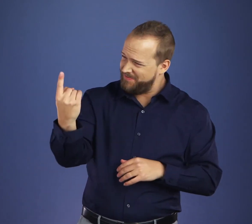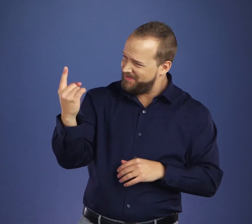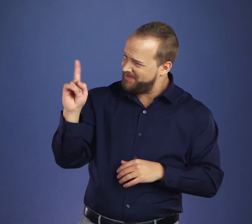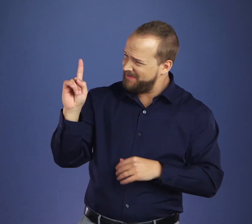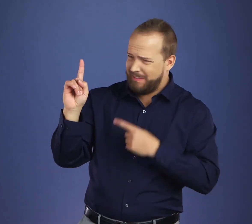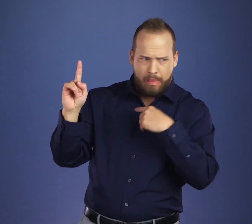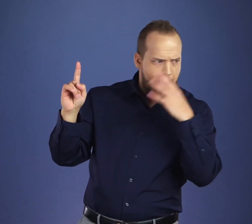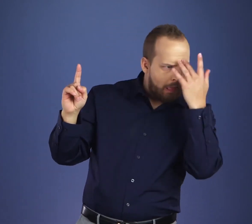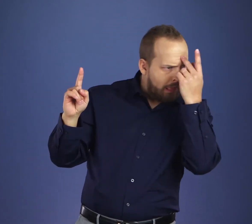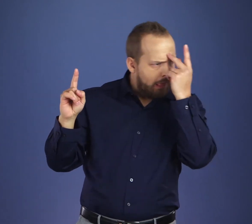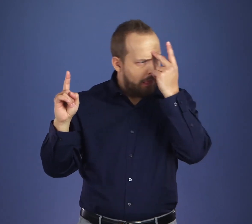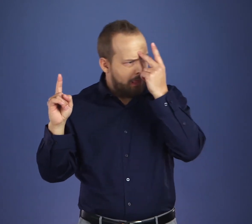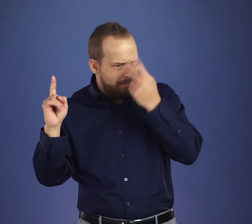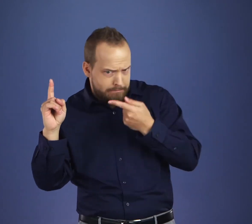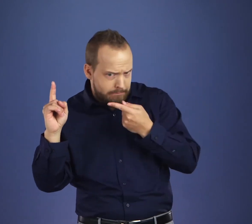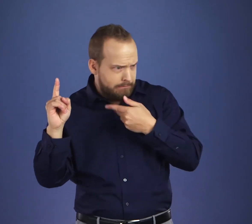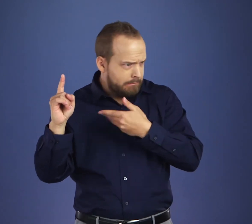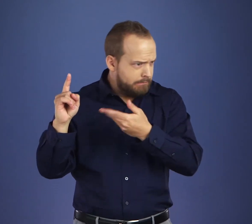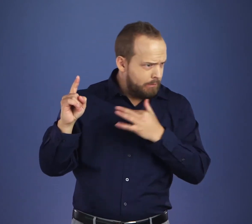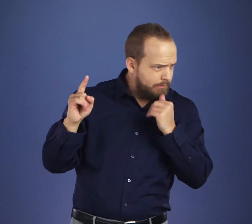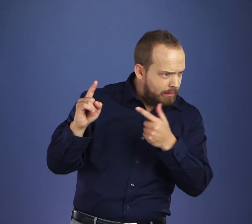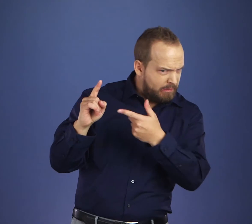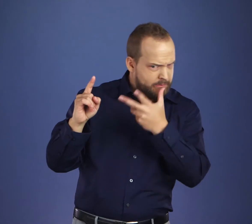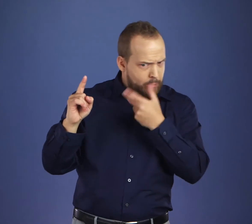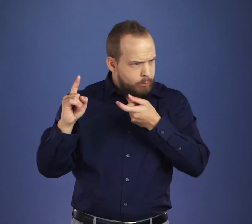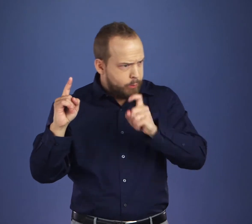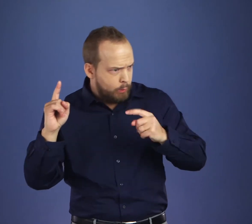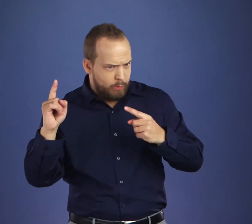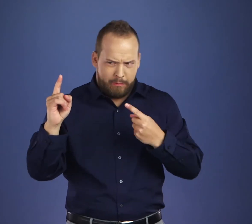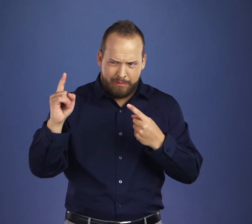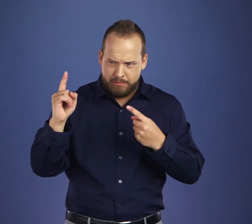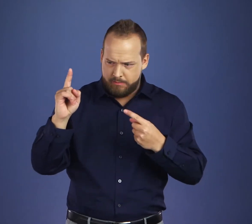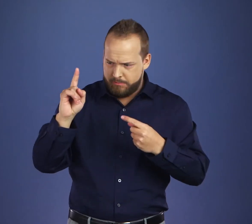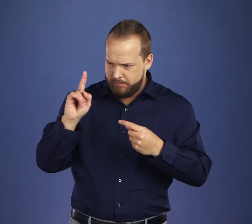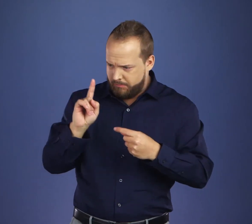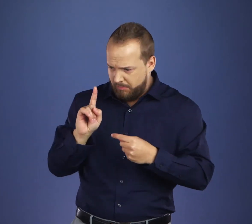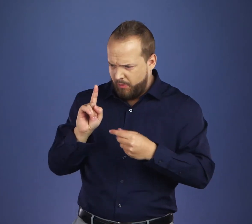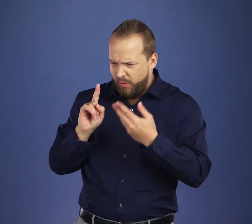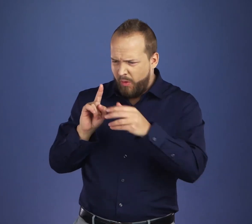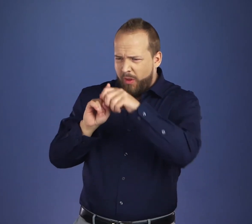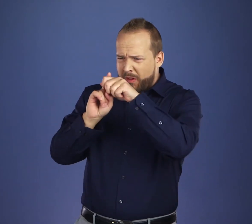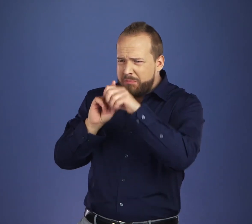Since this was a very early group, those scores have since multiplied themselves into thousands.